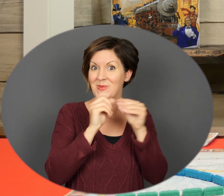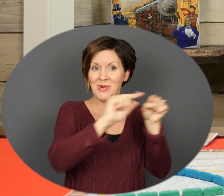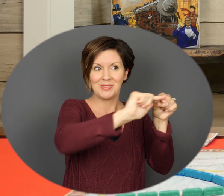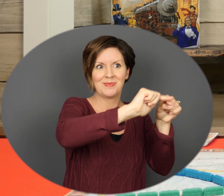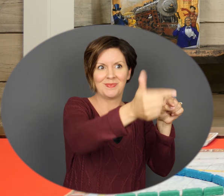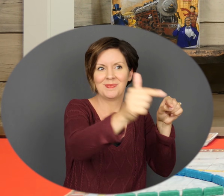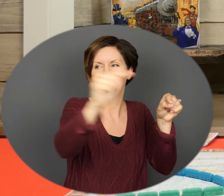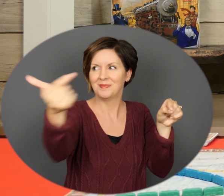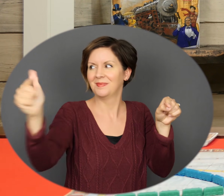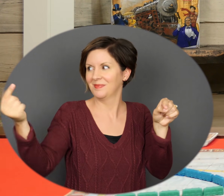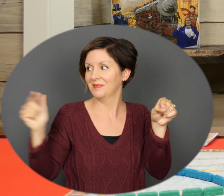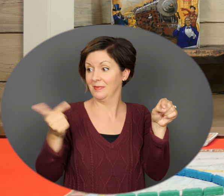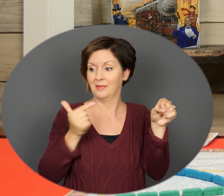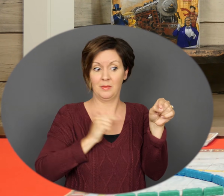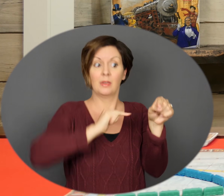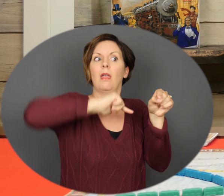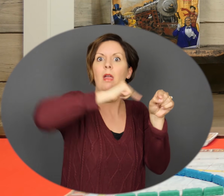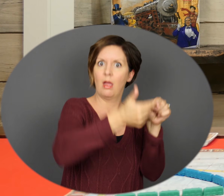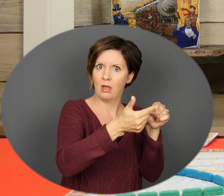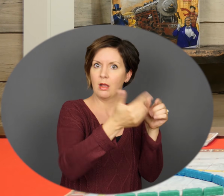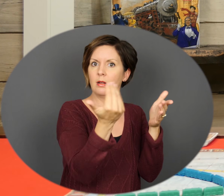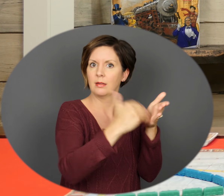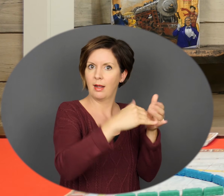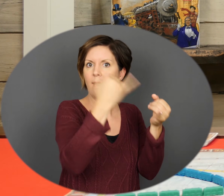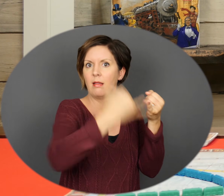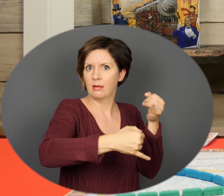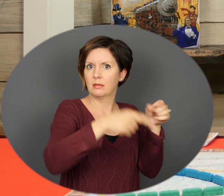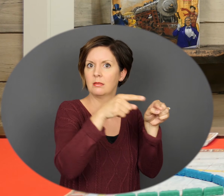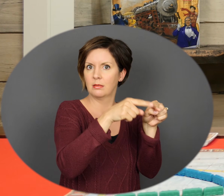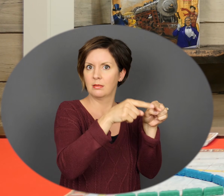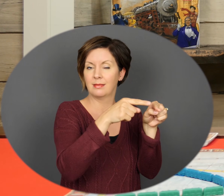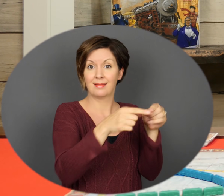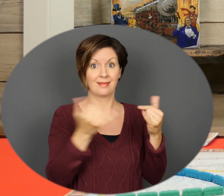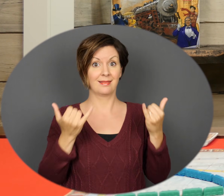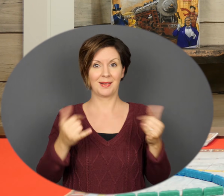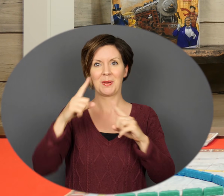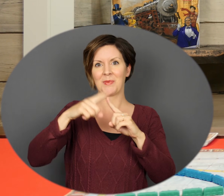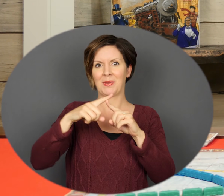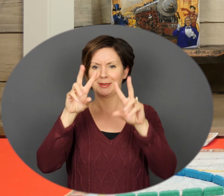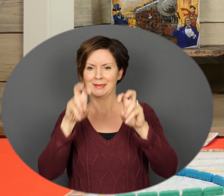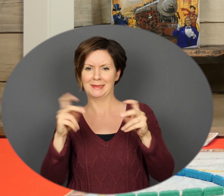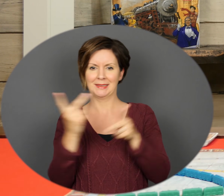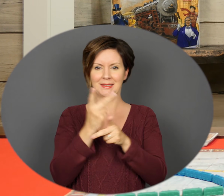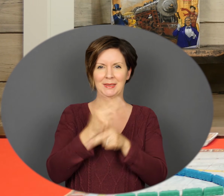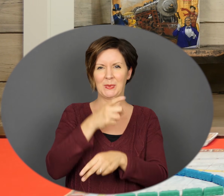Then everyone, including that player, will get one more turn, then it's time to total the scores and